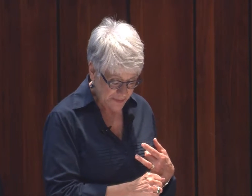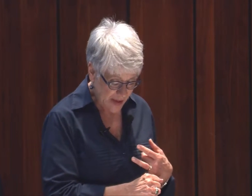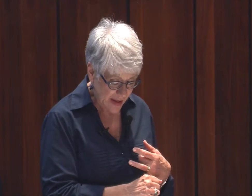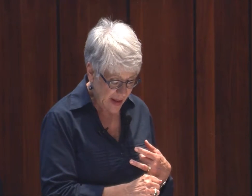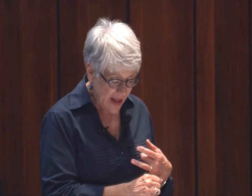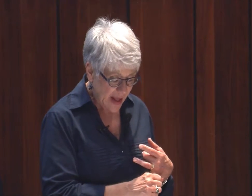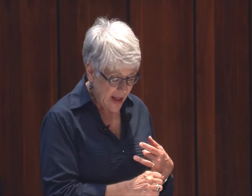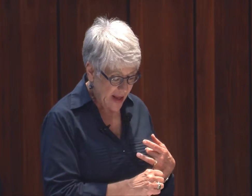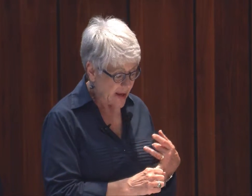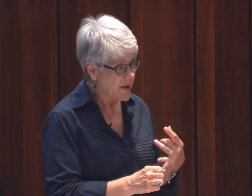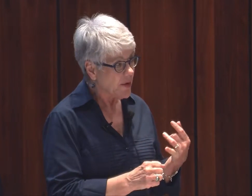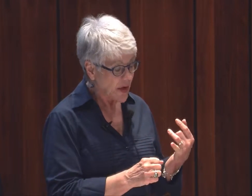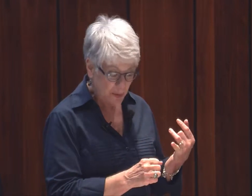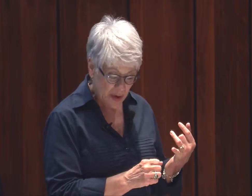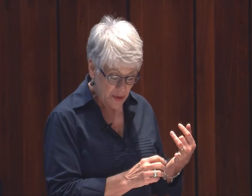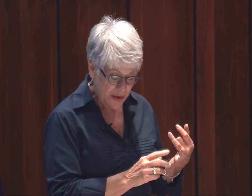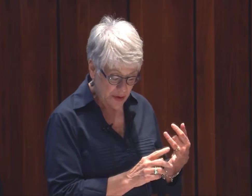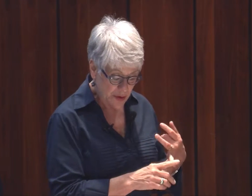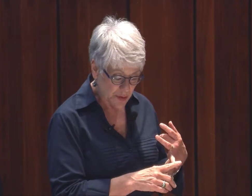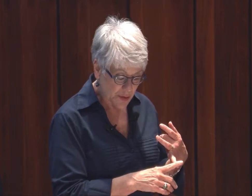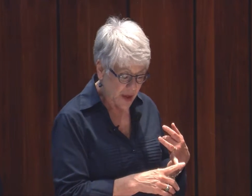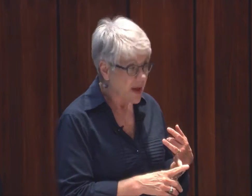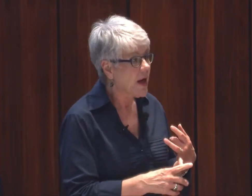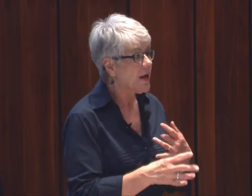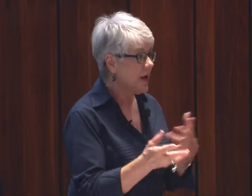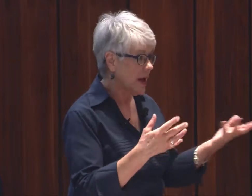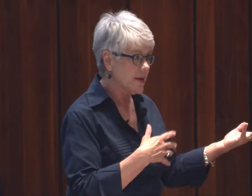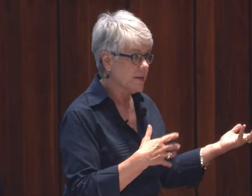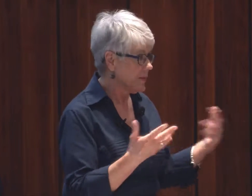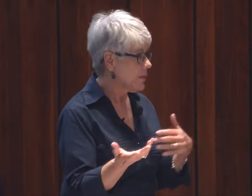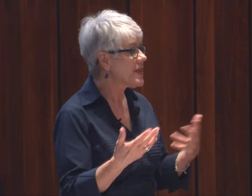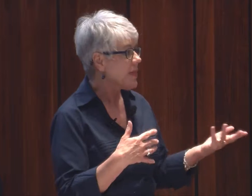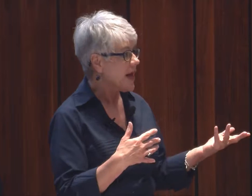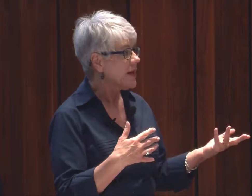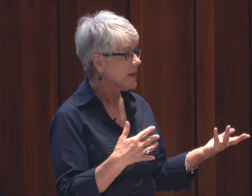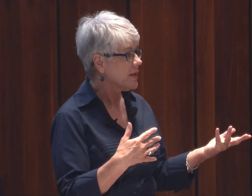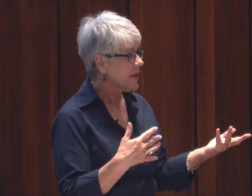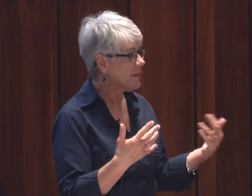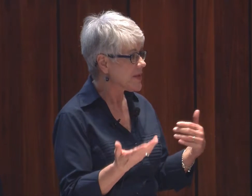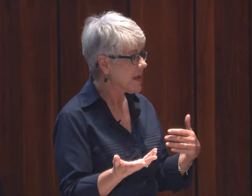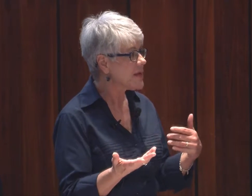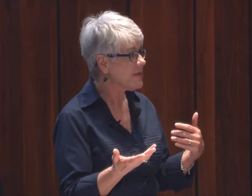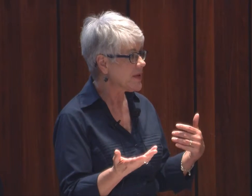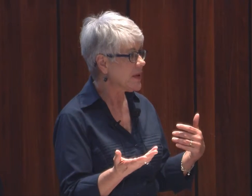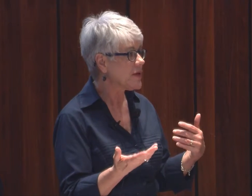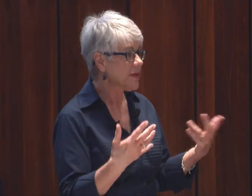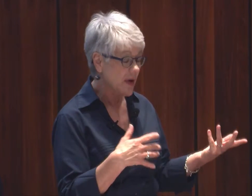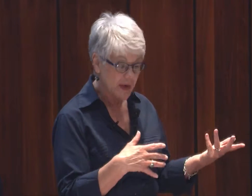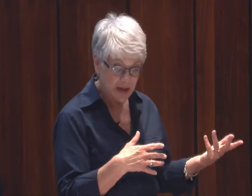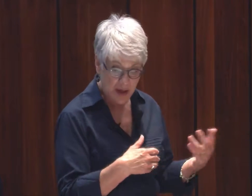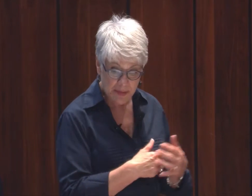Okay, and we're going to a respond, be responsive adults. We've already talked